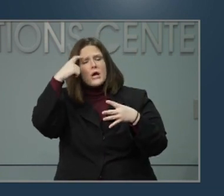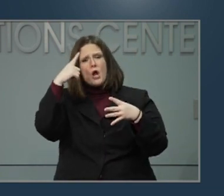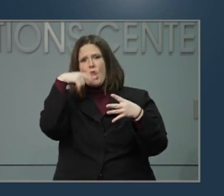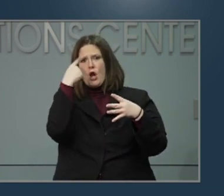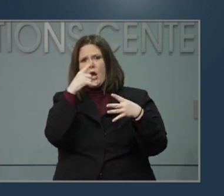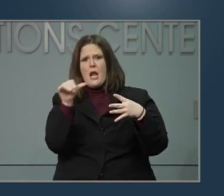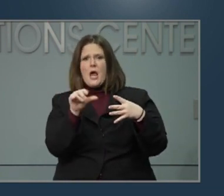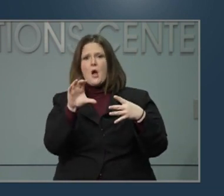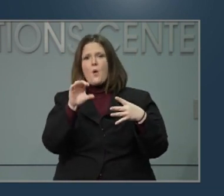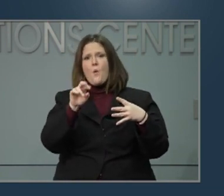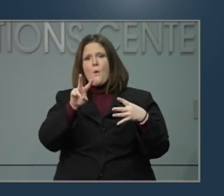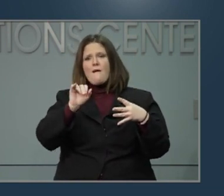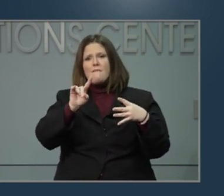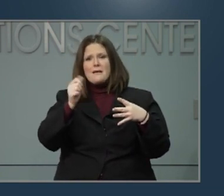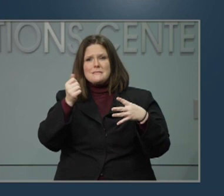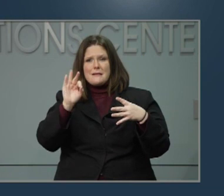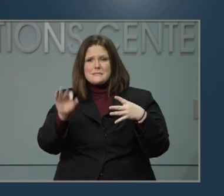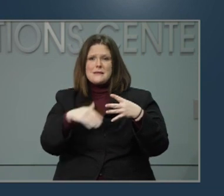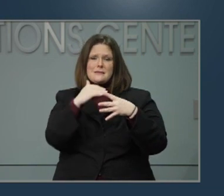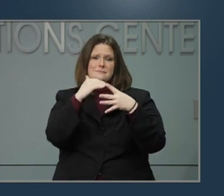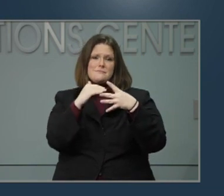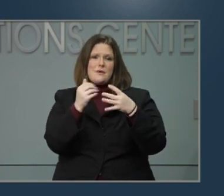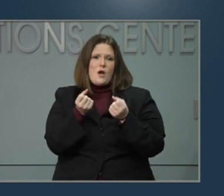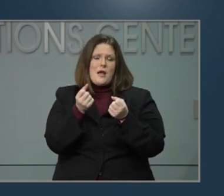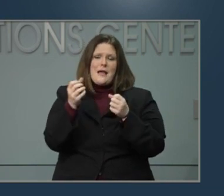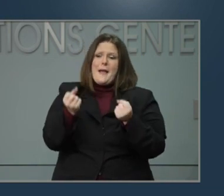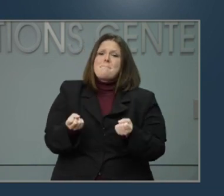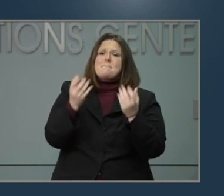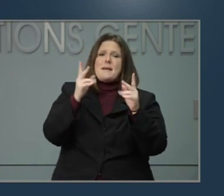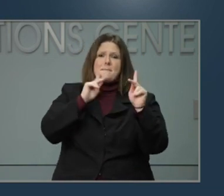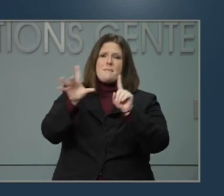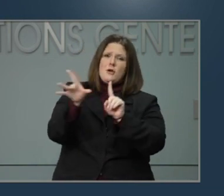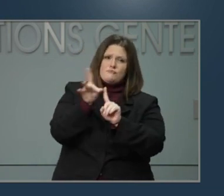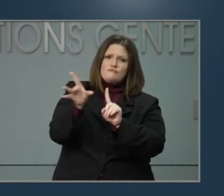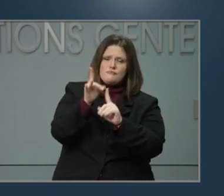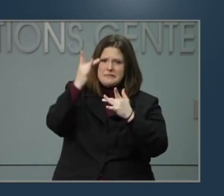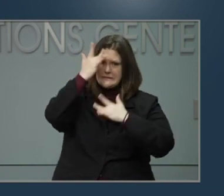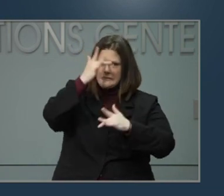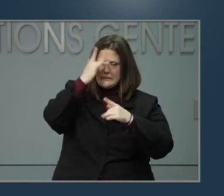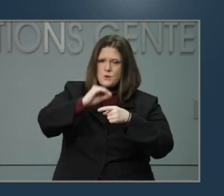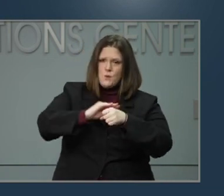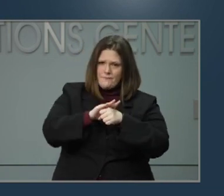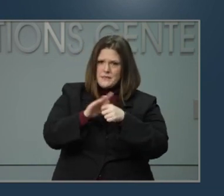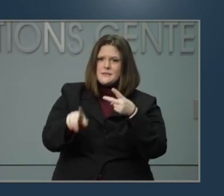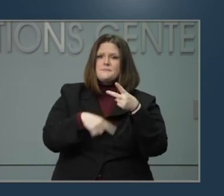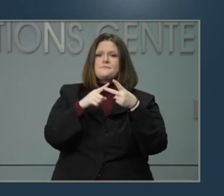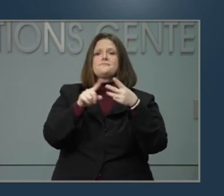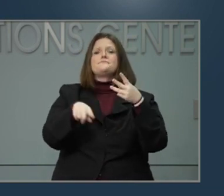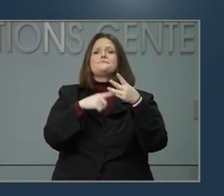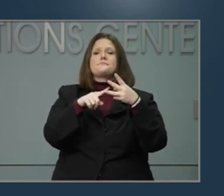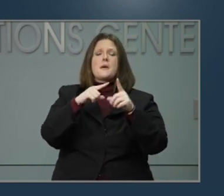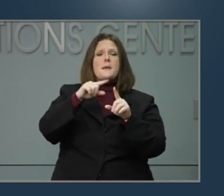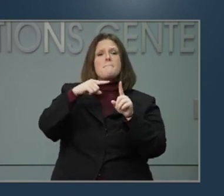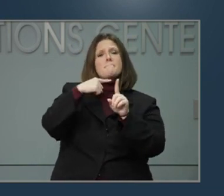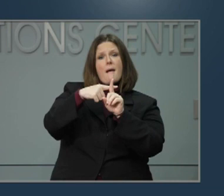METRICS. COVID CASES, NEW CASES, POSITIVE TESTS AS A PERCENTAGE OF TOTAL